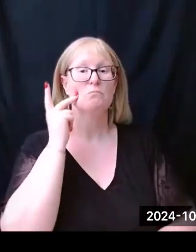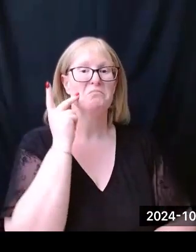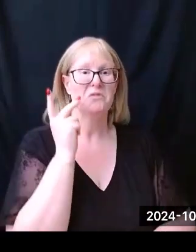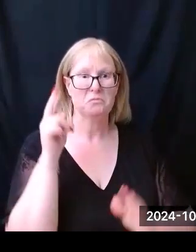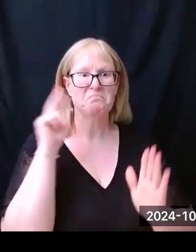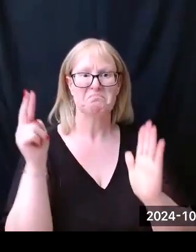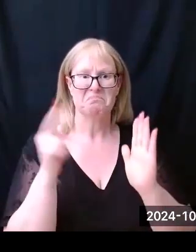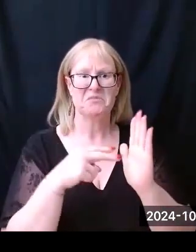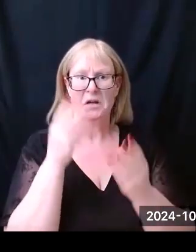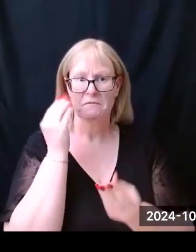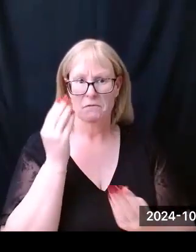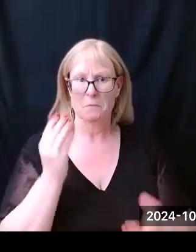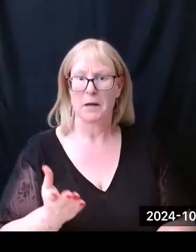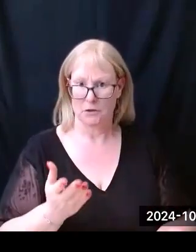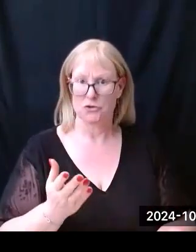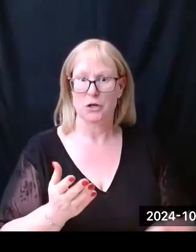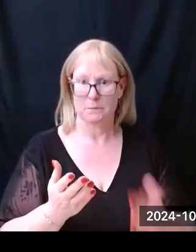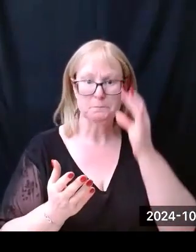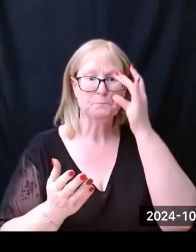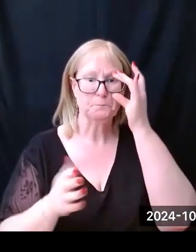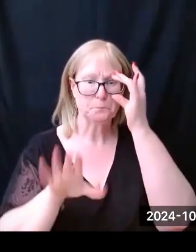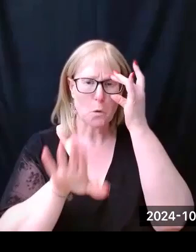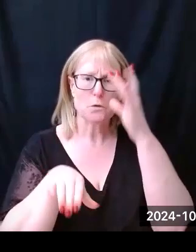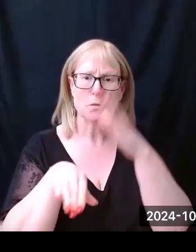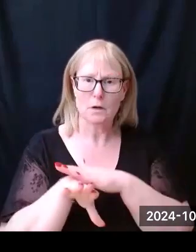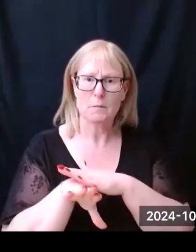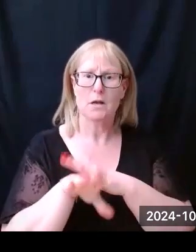that information on it when you came in, it's a universe of opportunities.